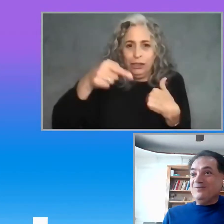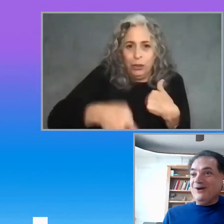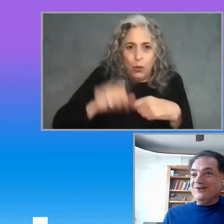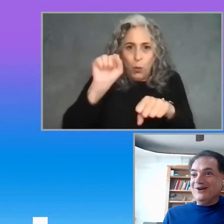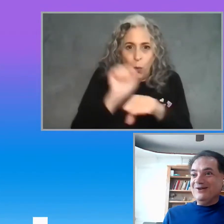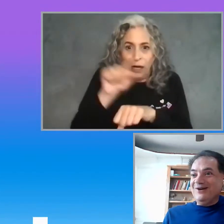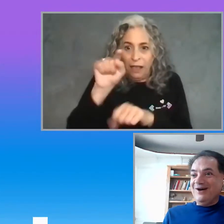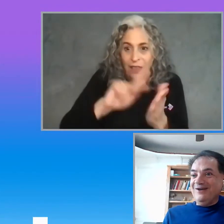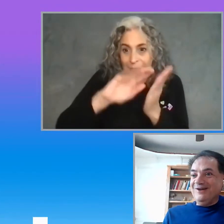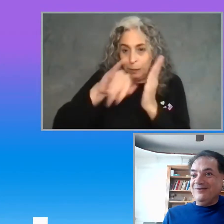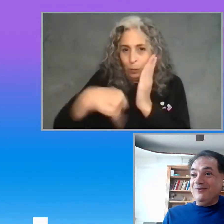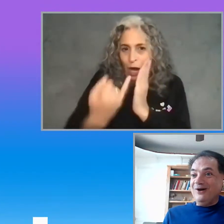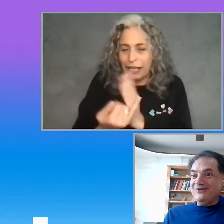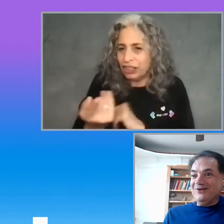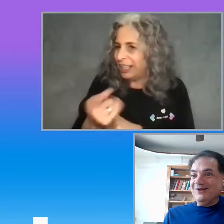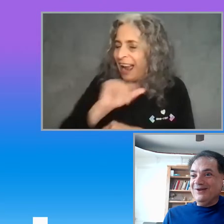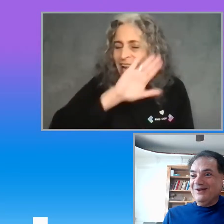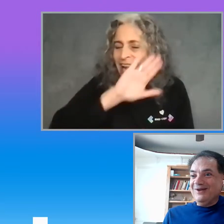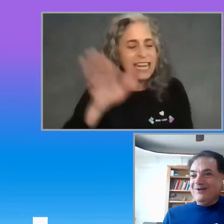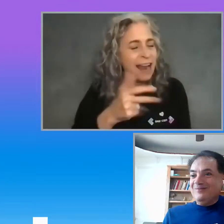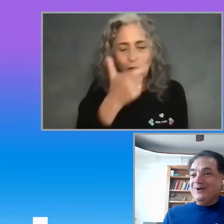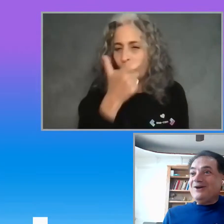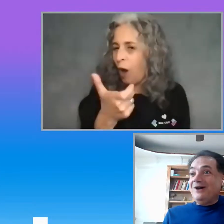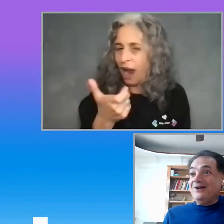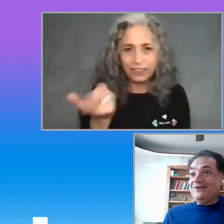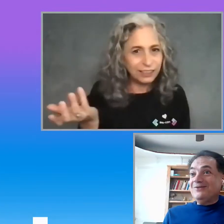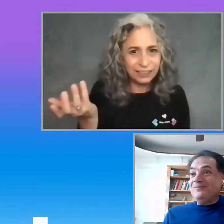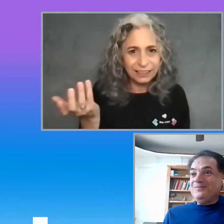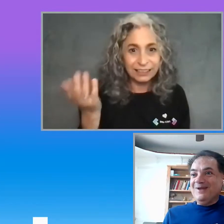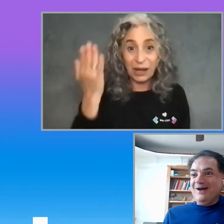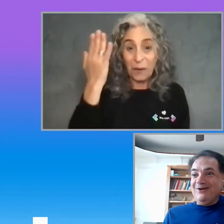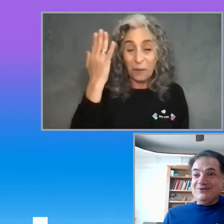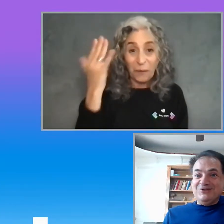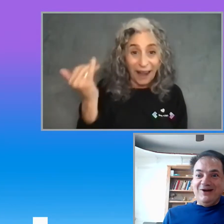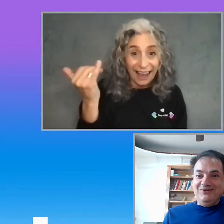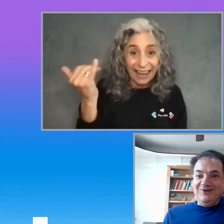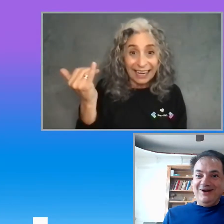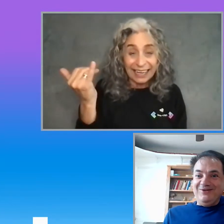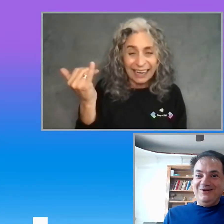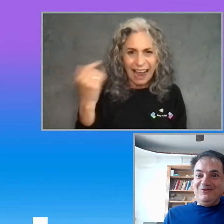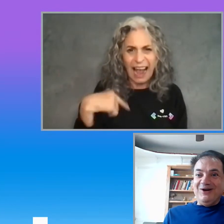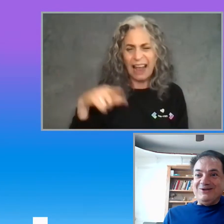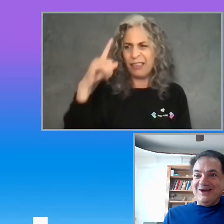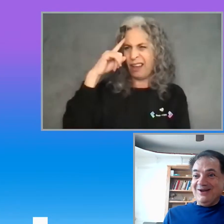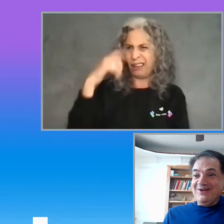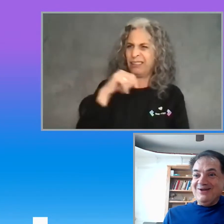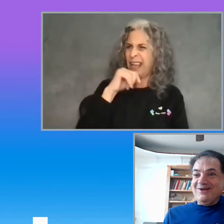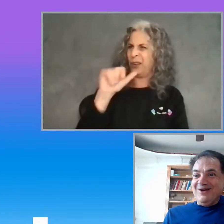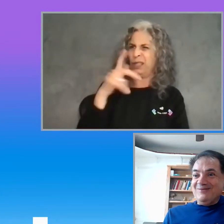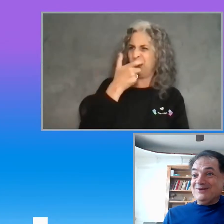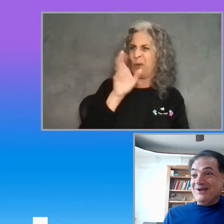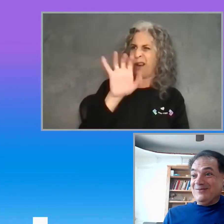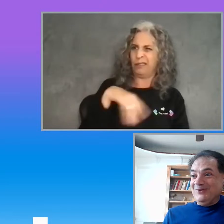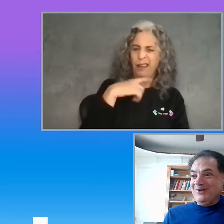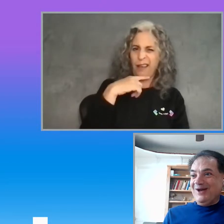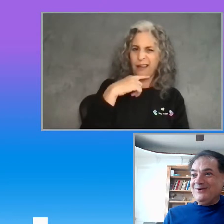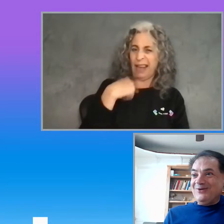this project, I've never watched it because I always thought, I